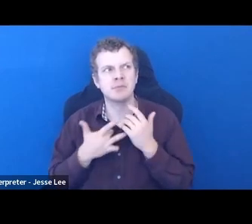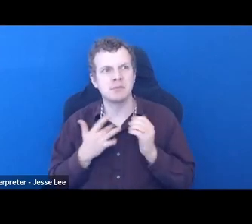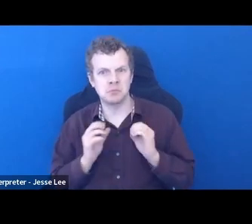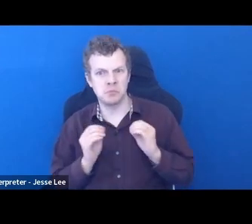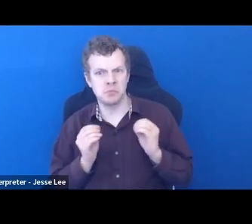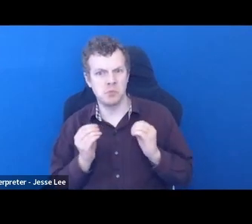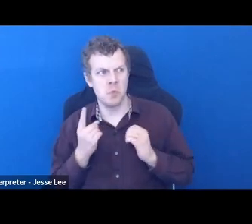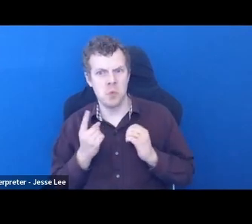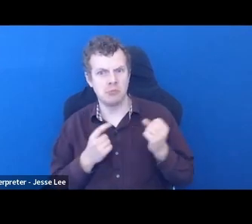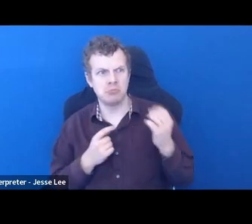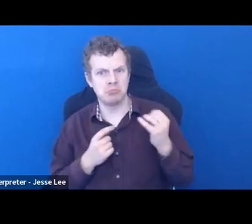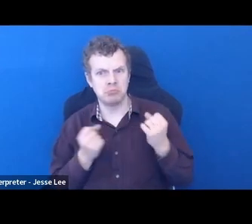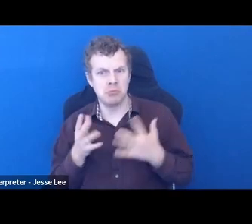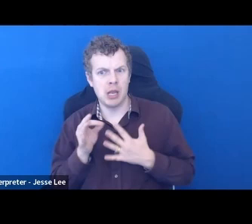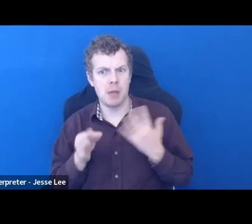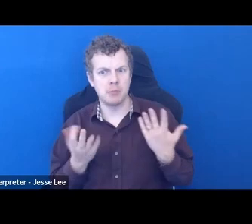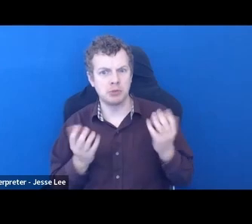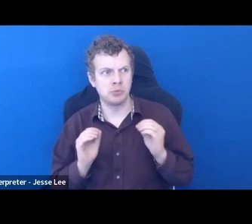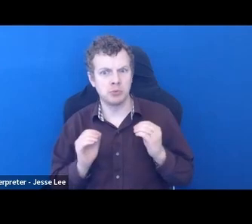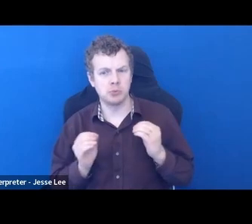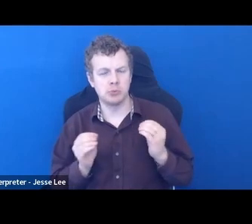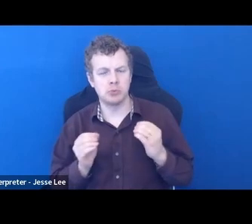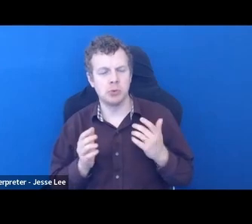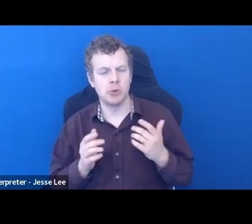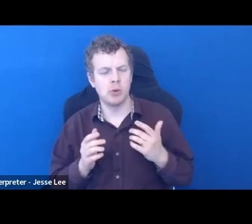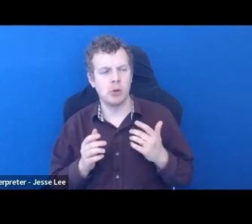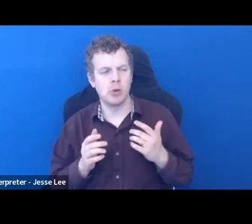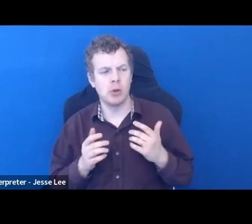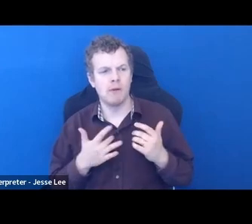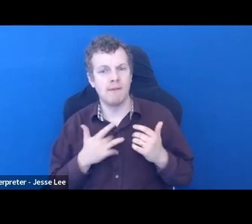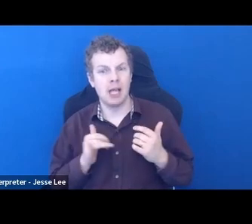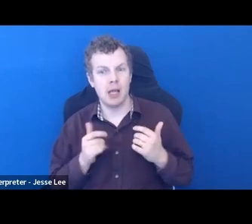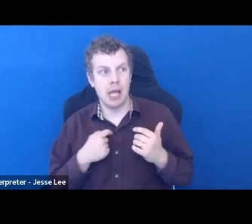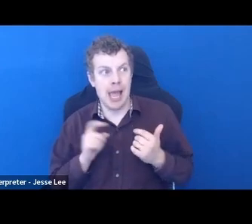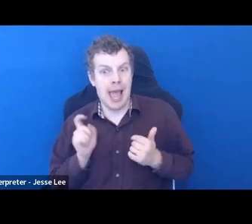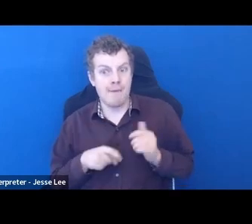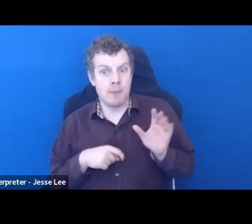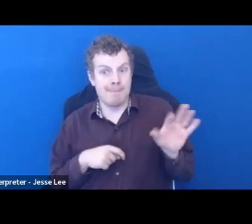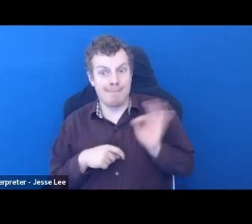and then not being told that they could change their mind later on if it didn't work out.